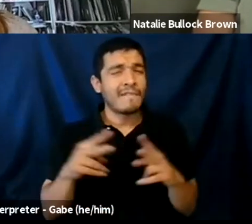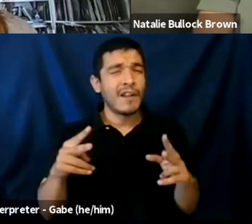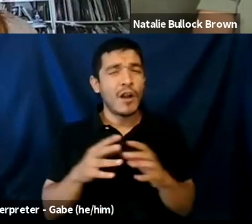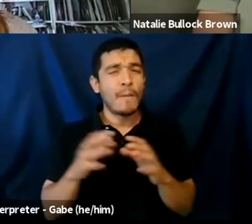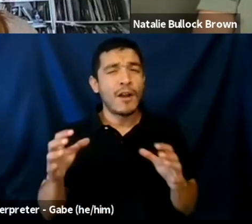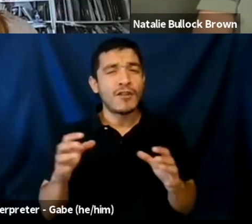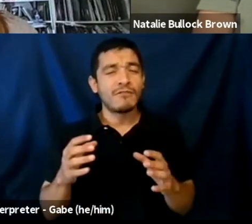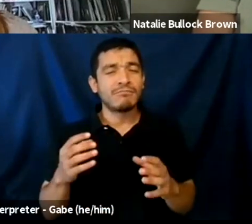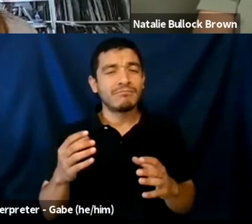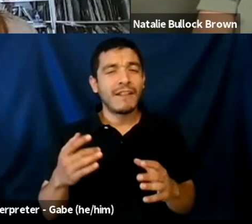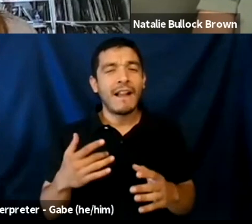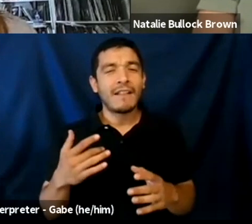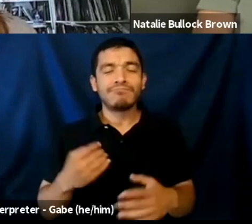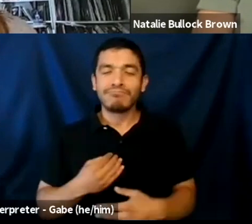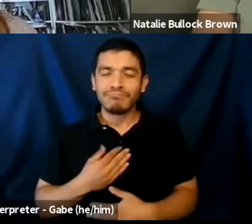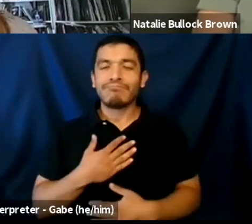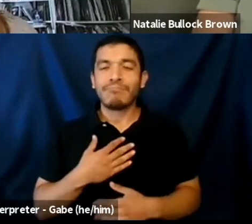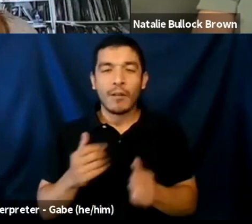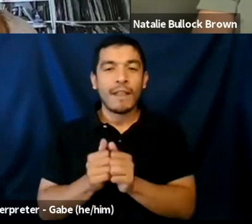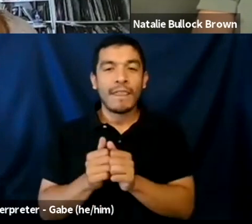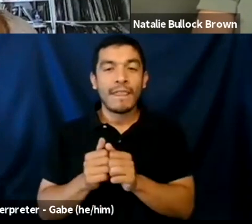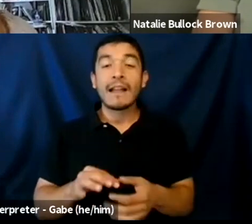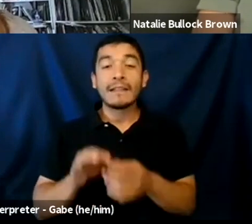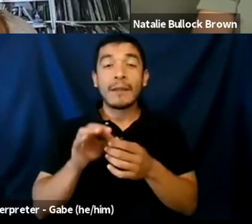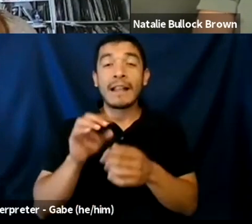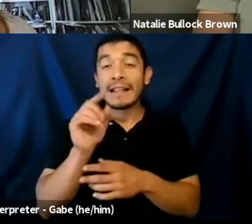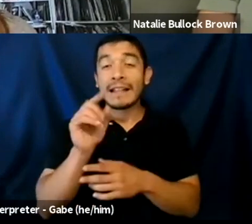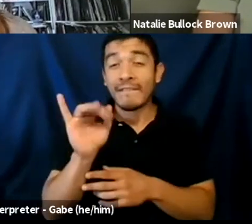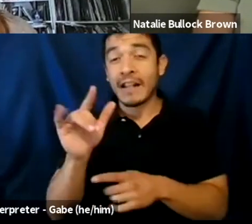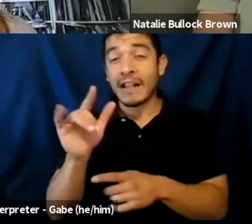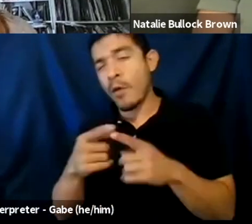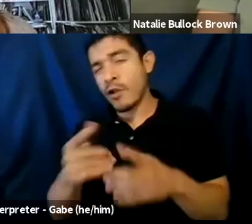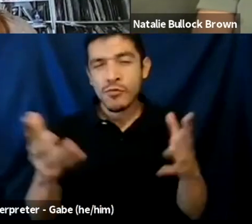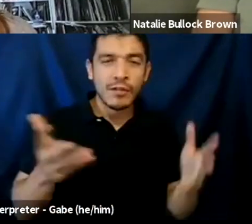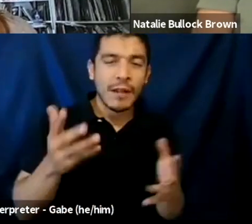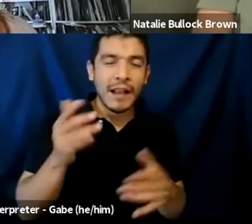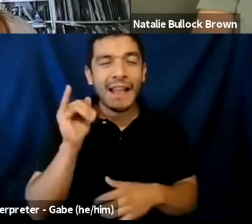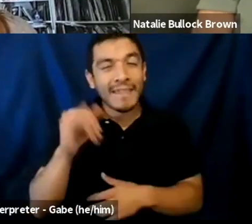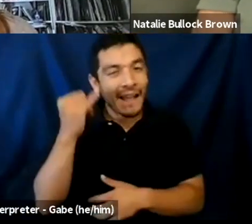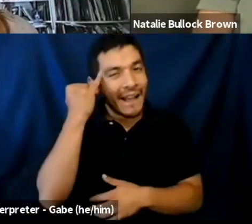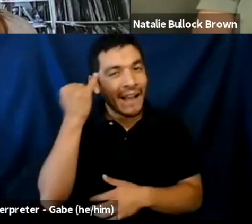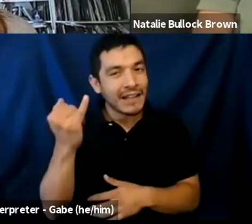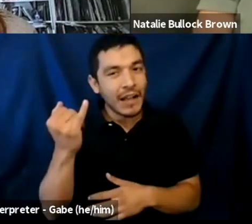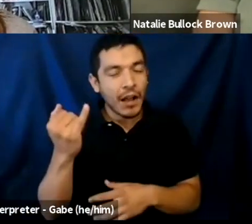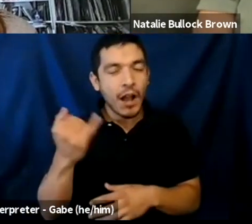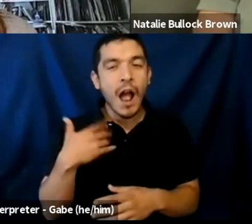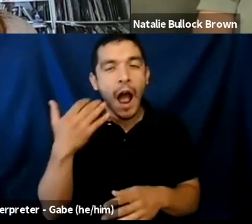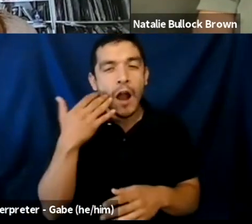especially you Daffodil when you were speaking, is this idea about what, I know you wanna talk about trauma informed,